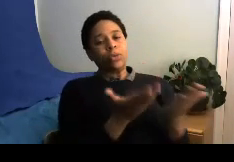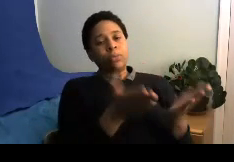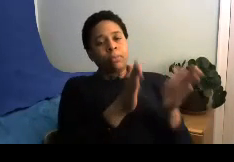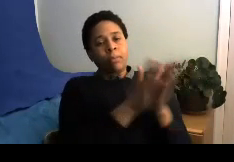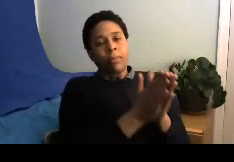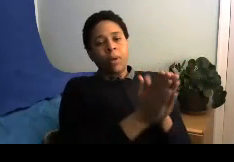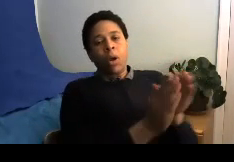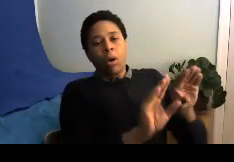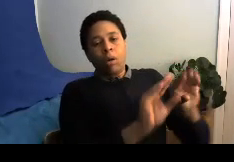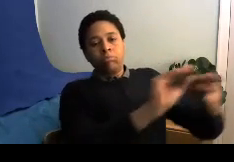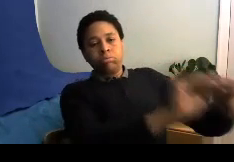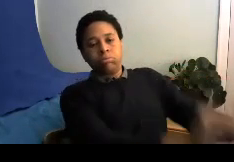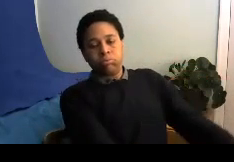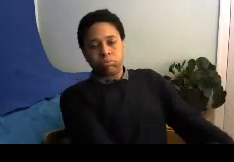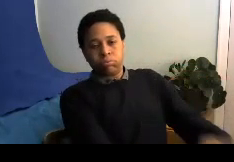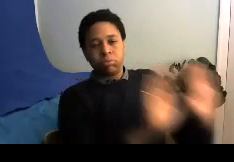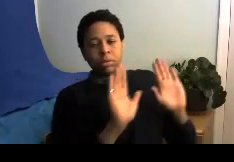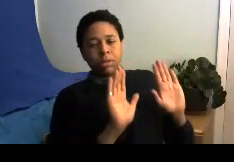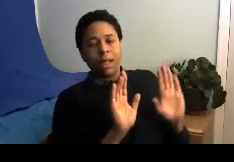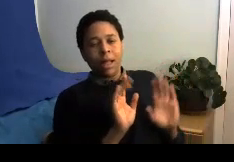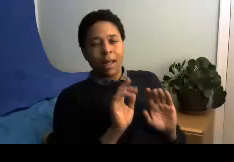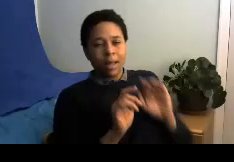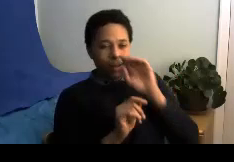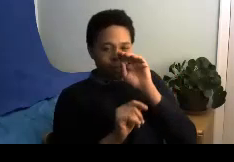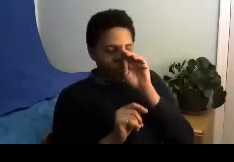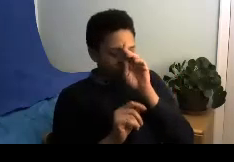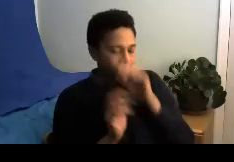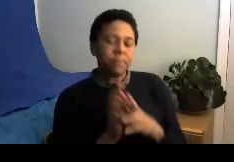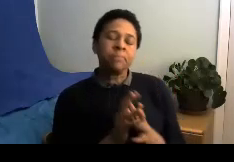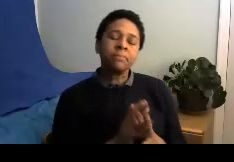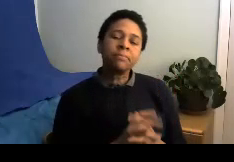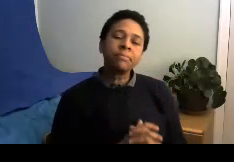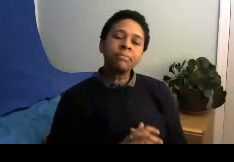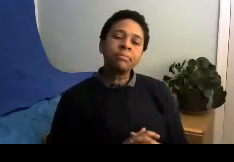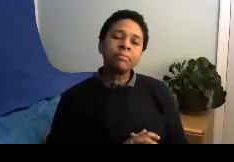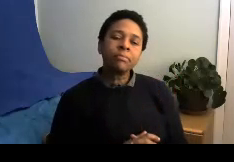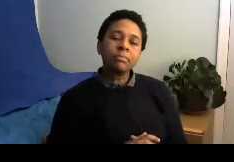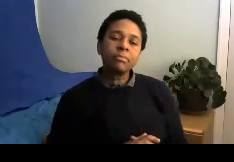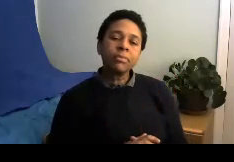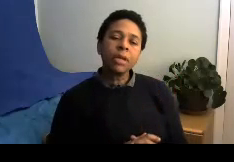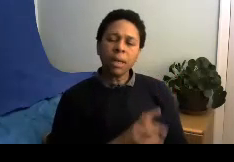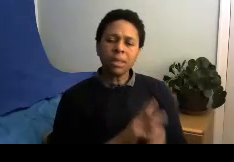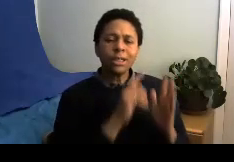That's way out. Like, but like, he's just incredible. And his